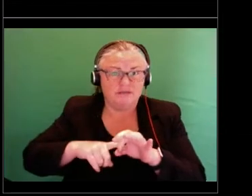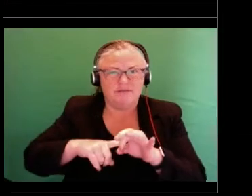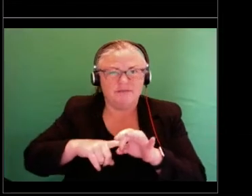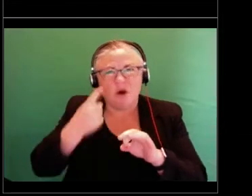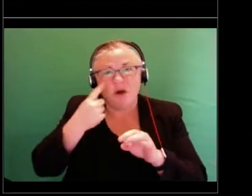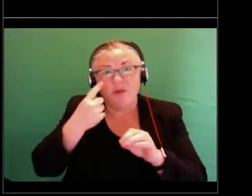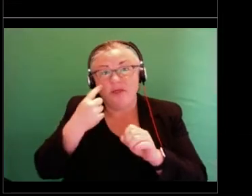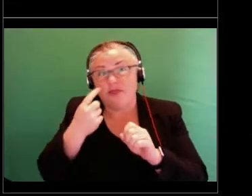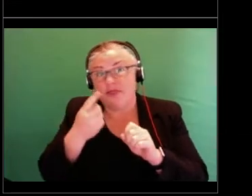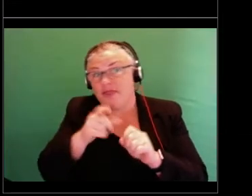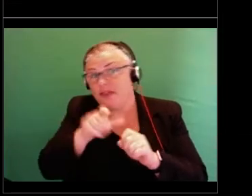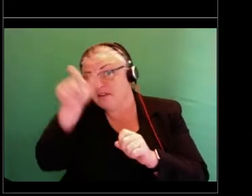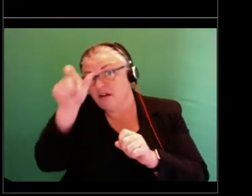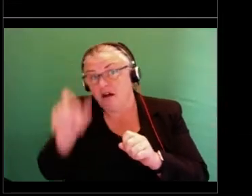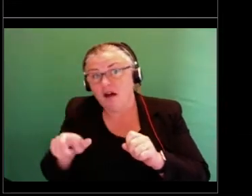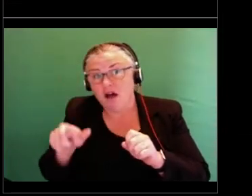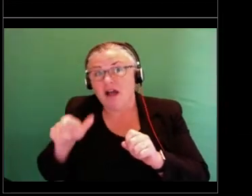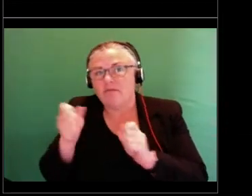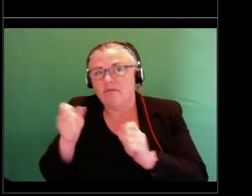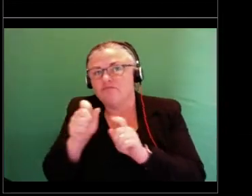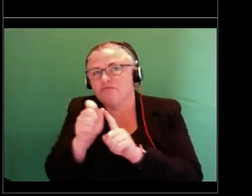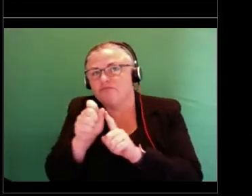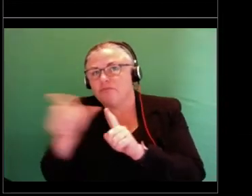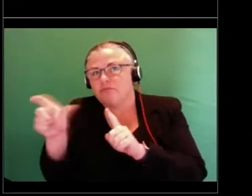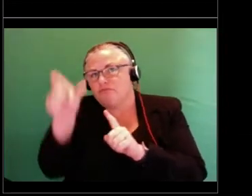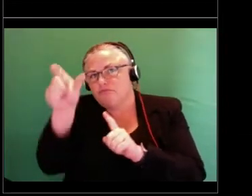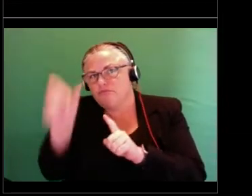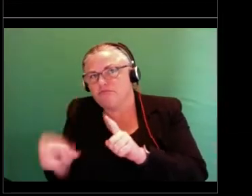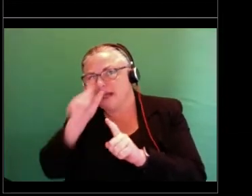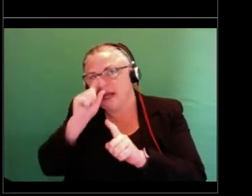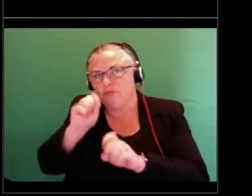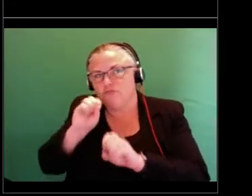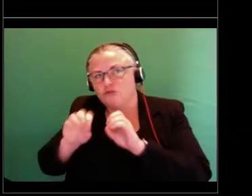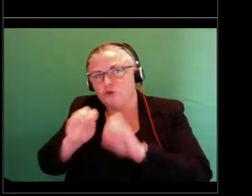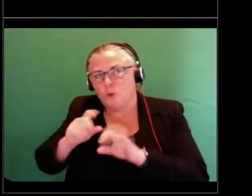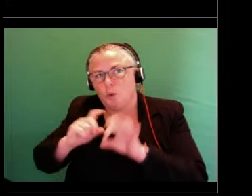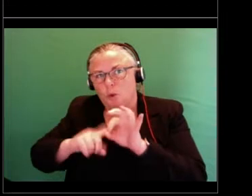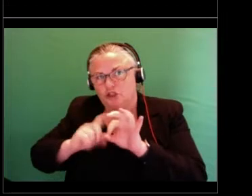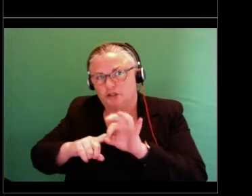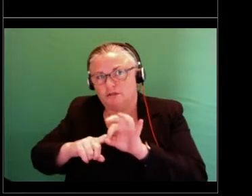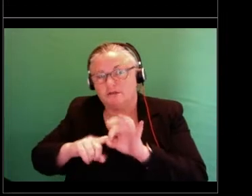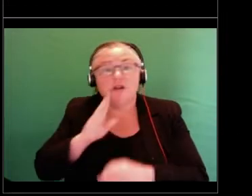time, and we will be answering questions after the presentation at the end.